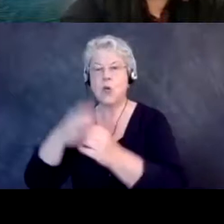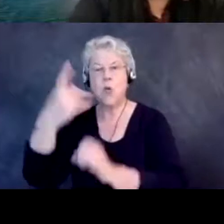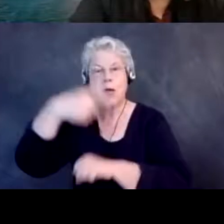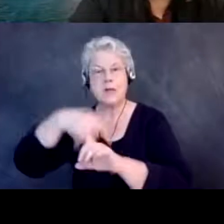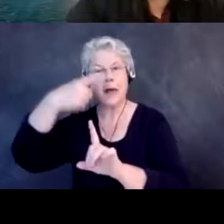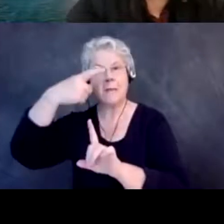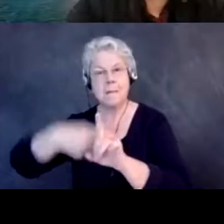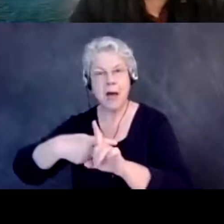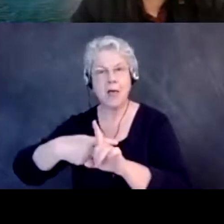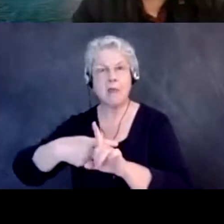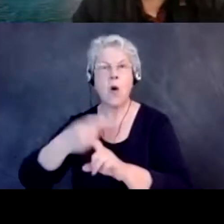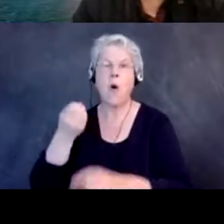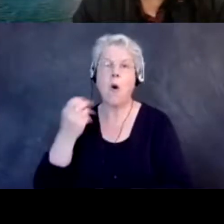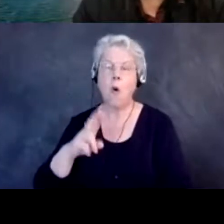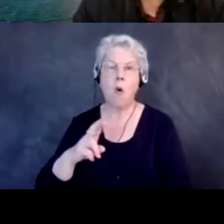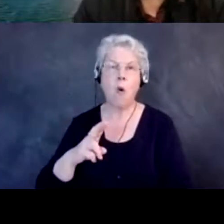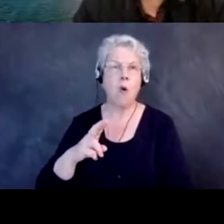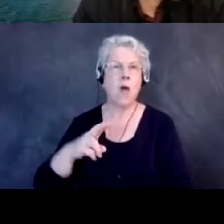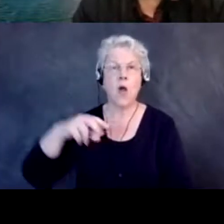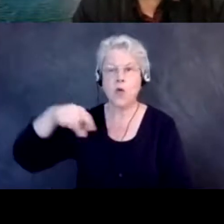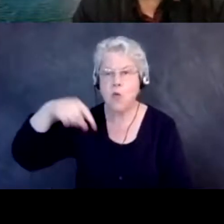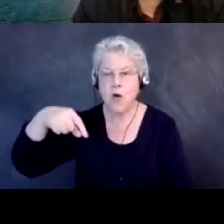six months and get on the same page and figure out how you can work together and how you can